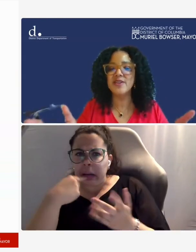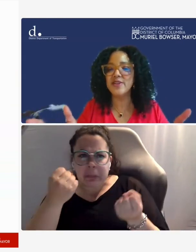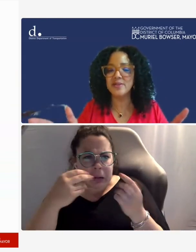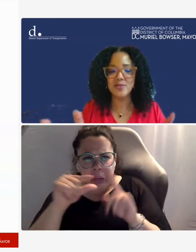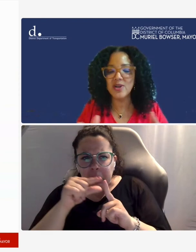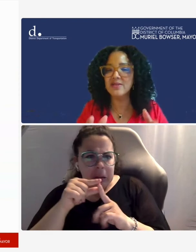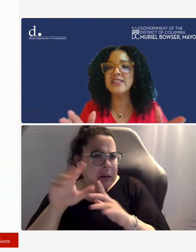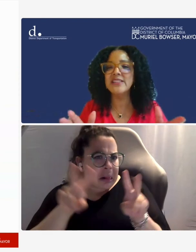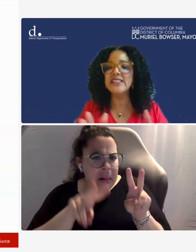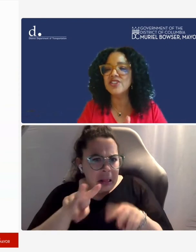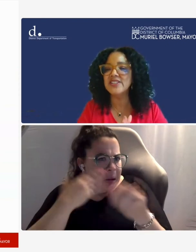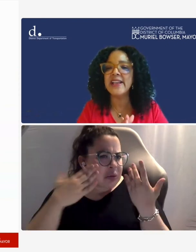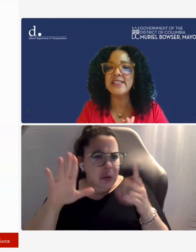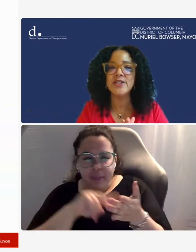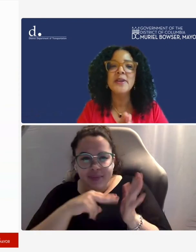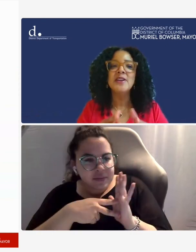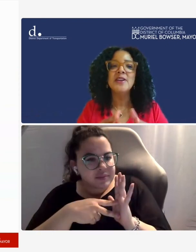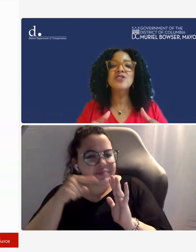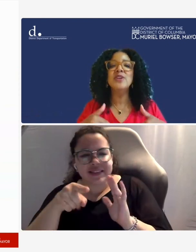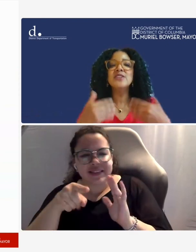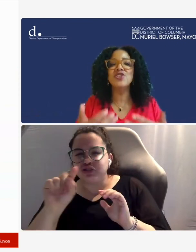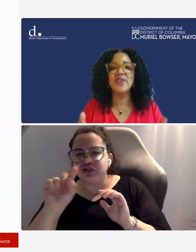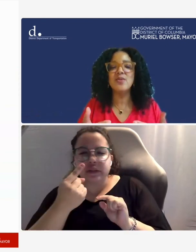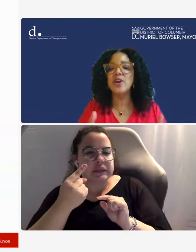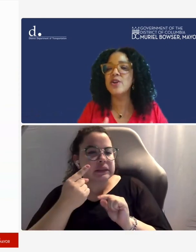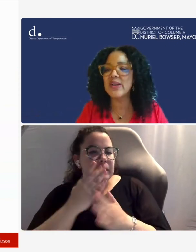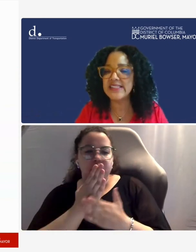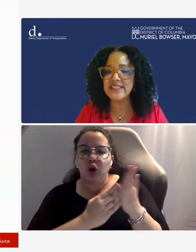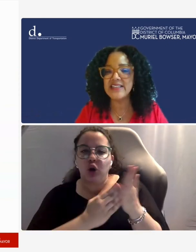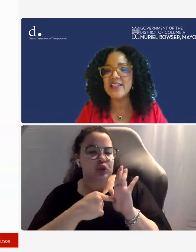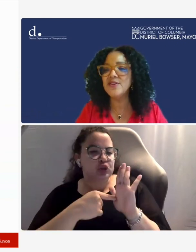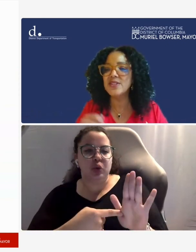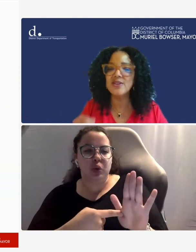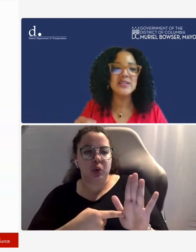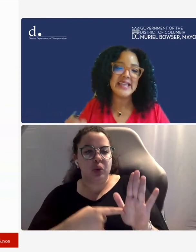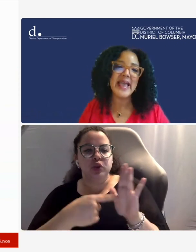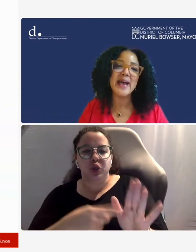them well this is just an excerpt to illustrate what you're going to see if you click on a tab